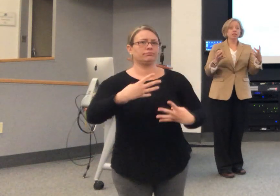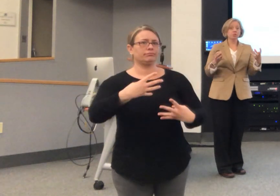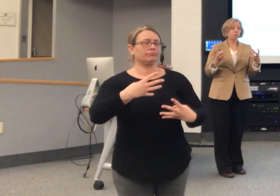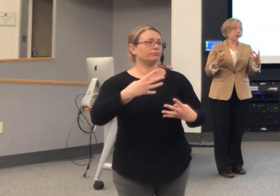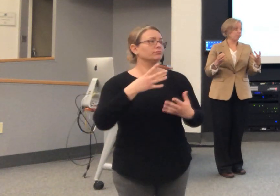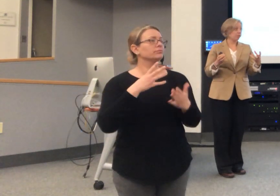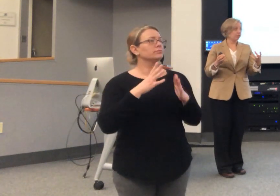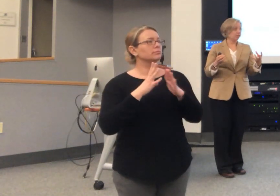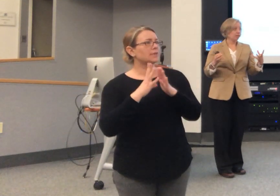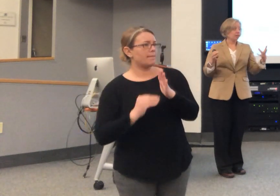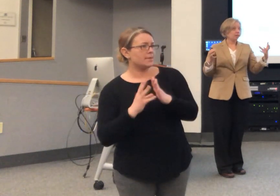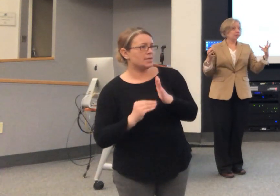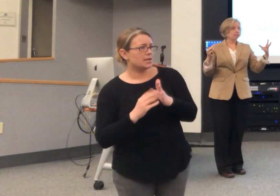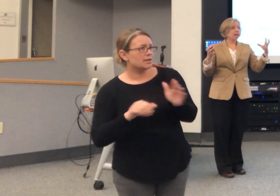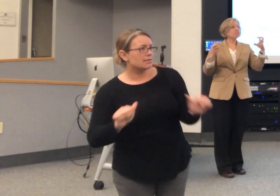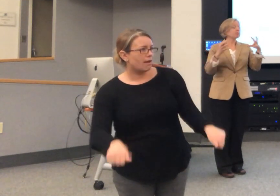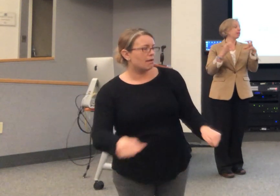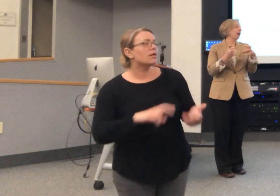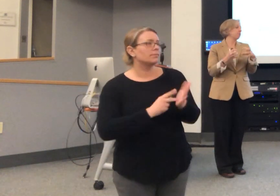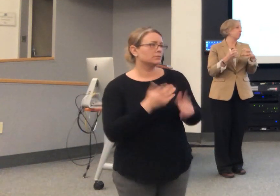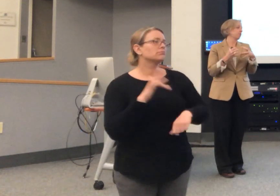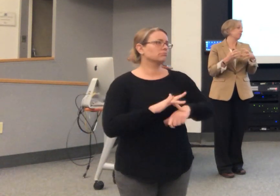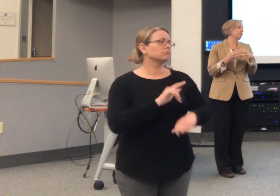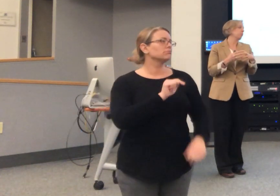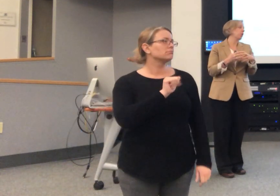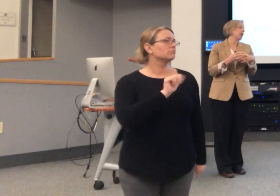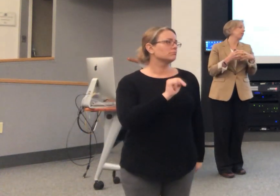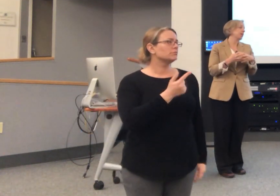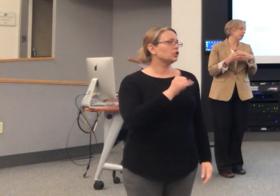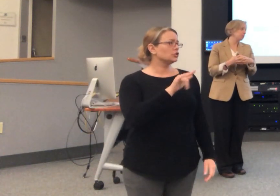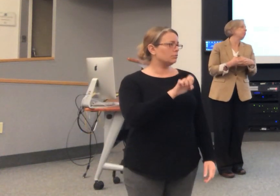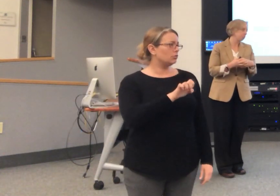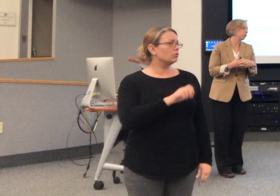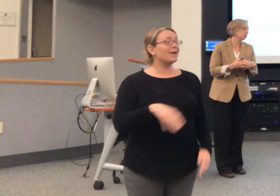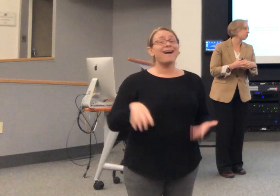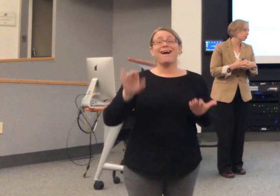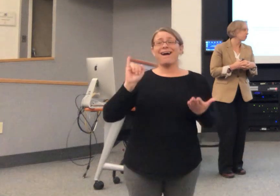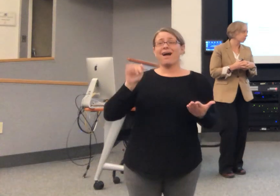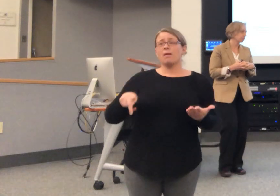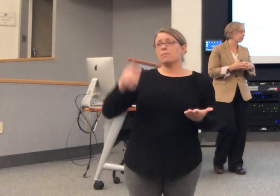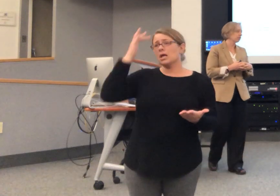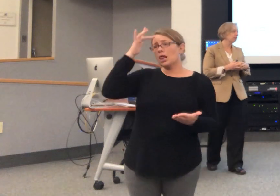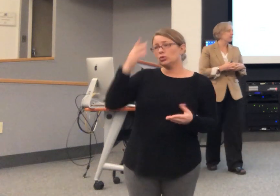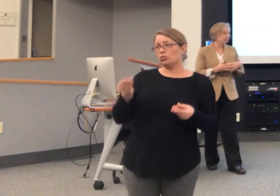Intellectual property, it has to be captured in some way that it can be reproduced, basically.